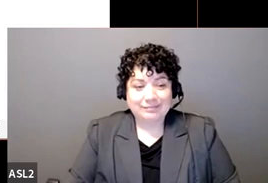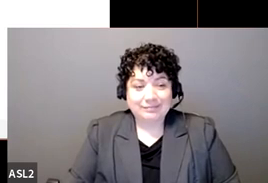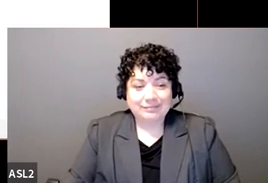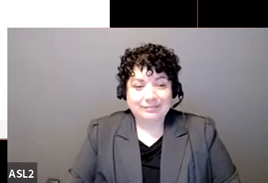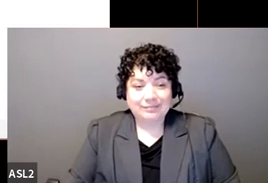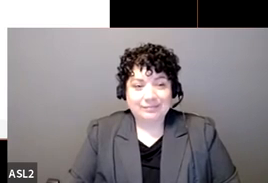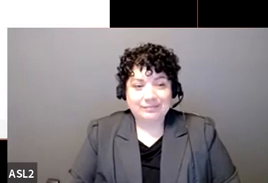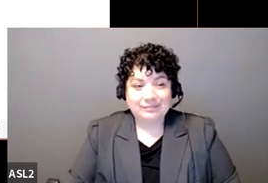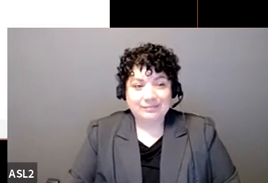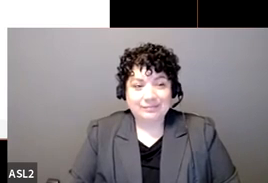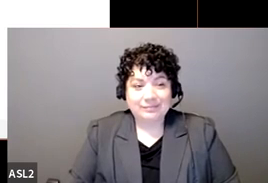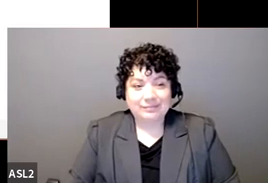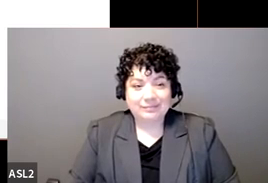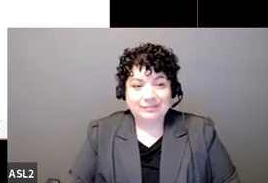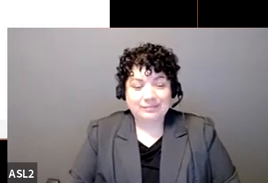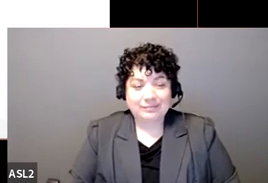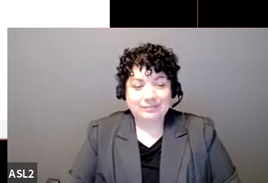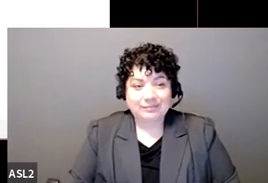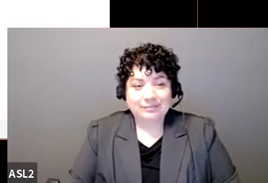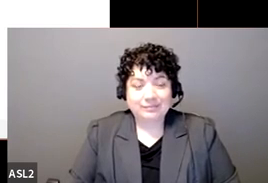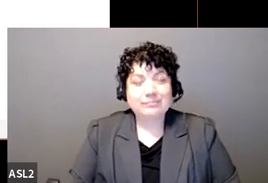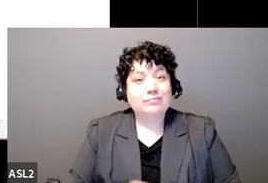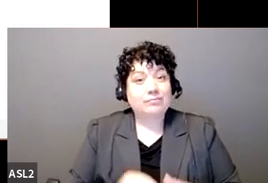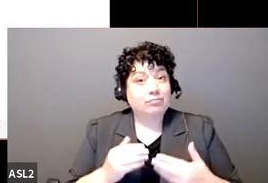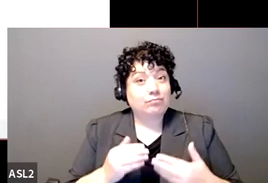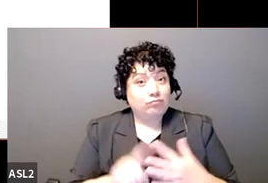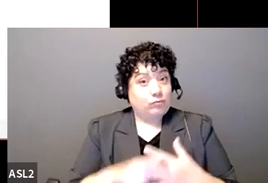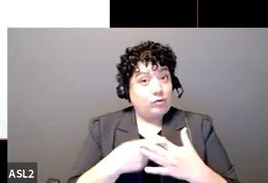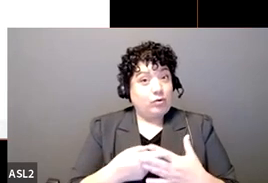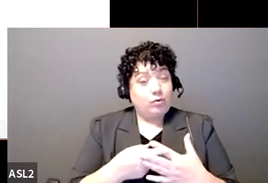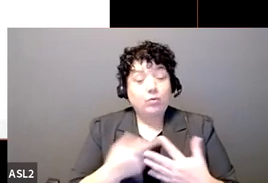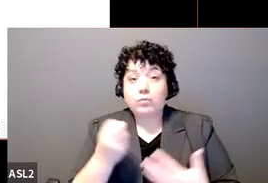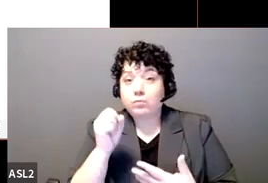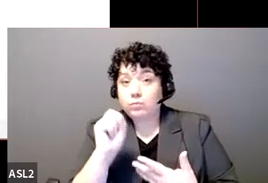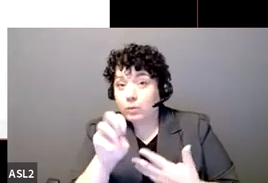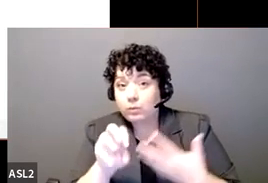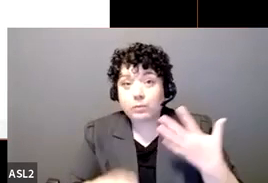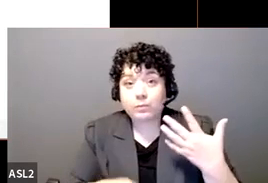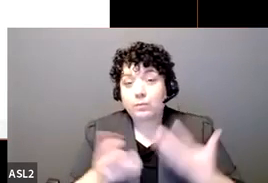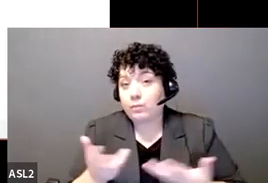ah there we go I’ll start the session off by talking about a synthesis that